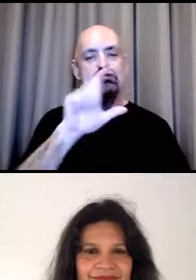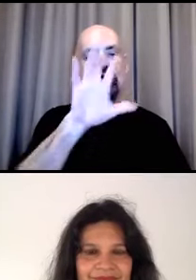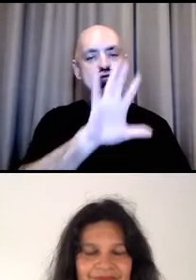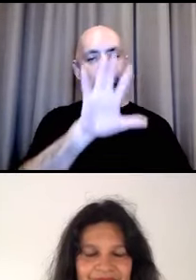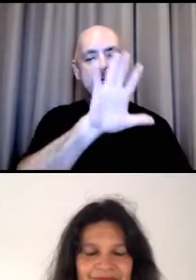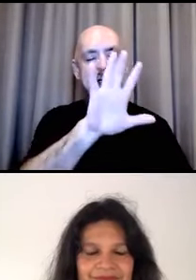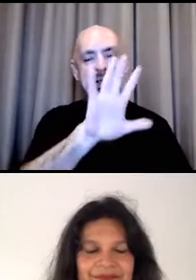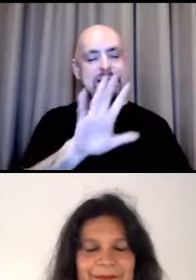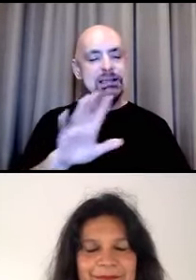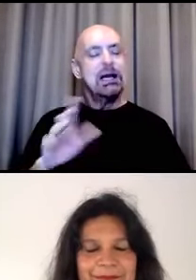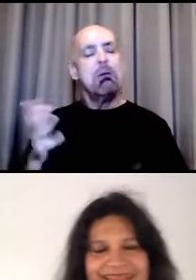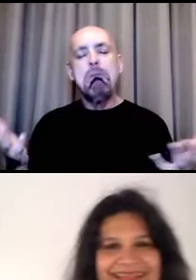and slavery are not